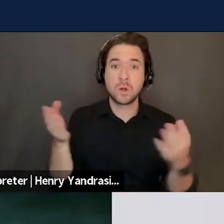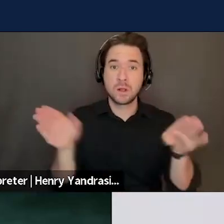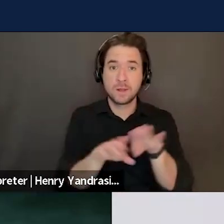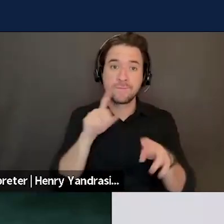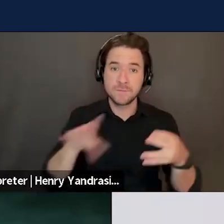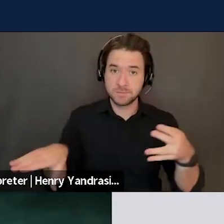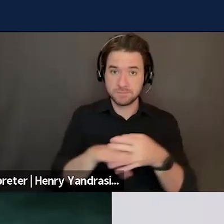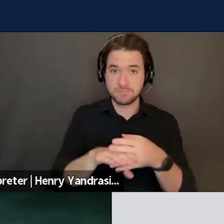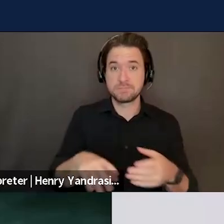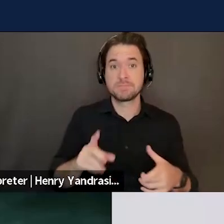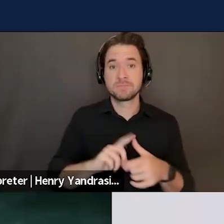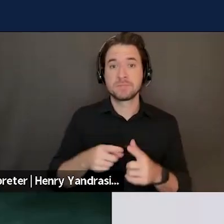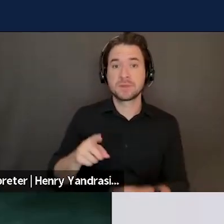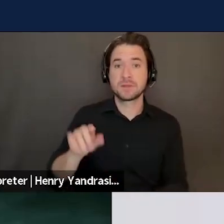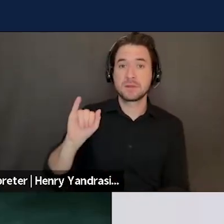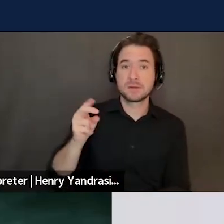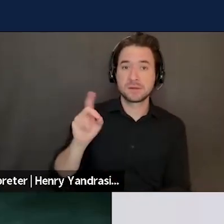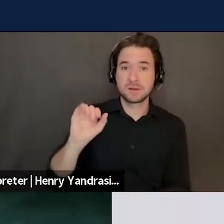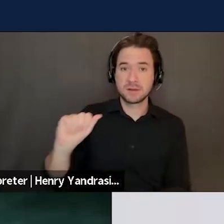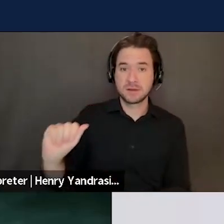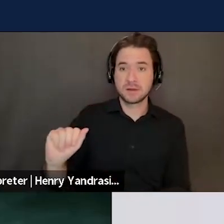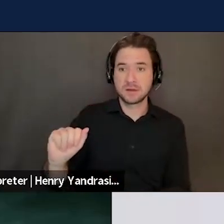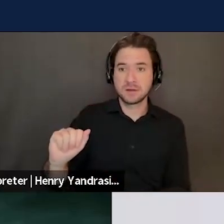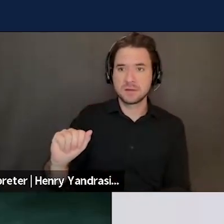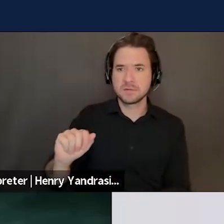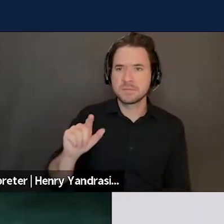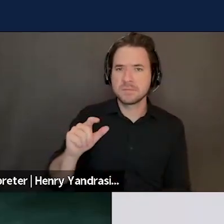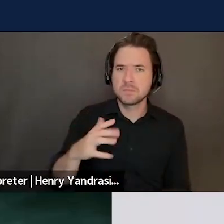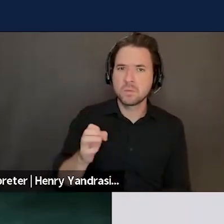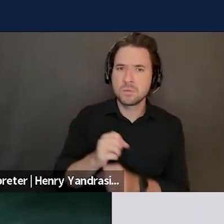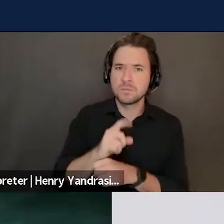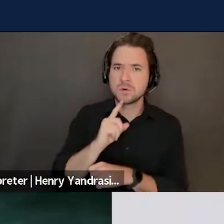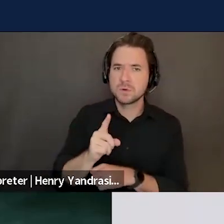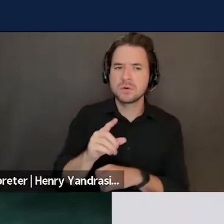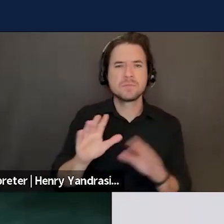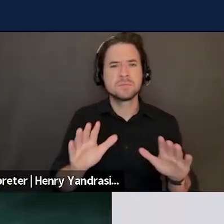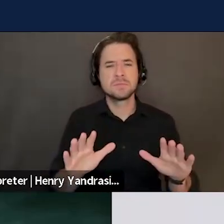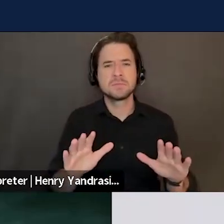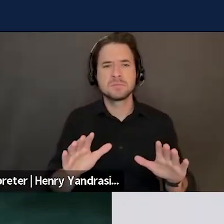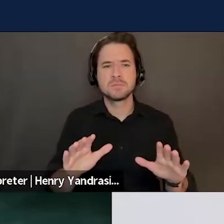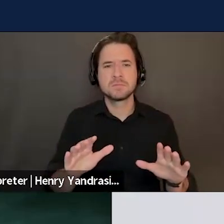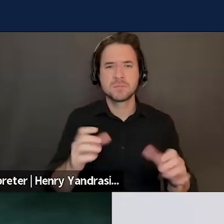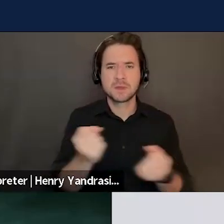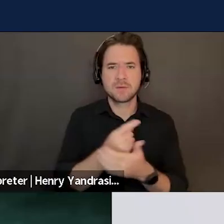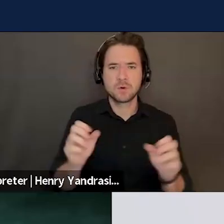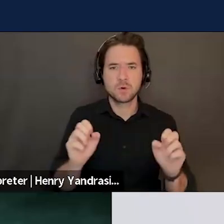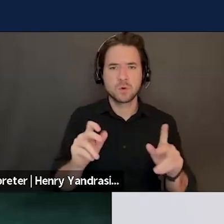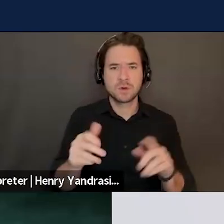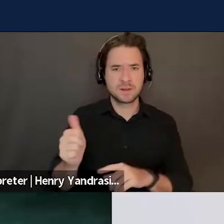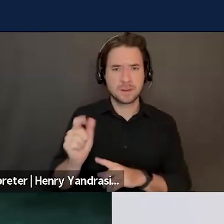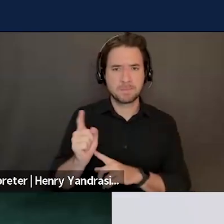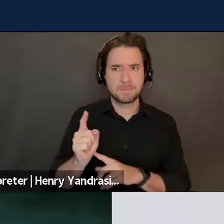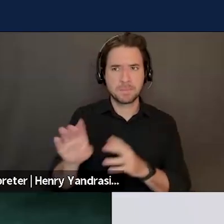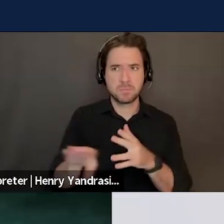And then, um, India… Um, let me make sure, can we… actually, why don't we… is everybody okay with a 10-minute break?